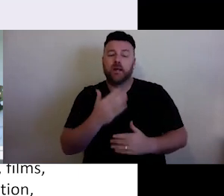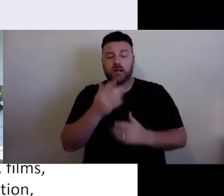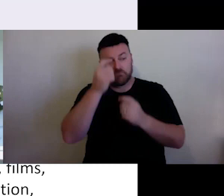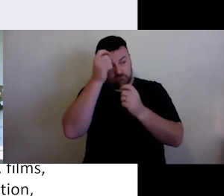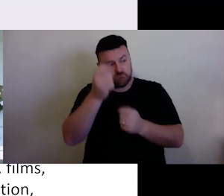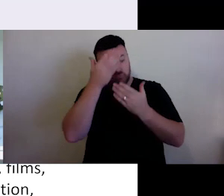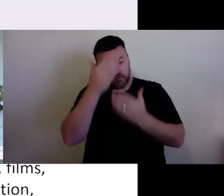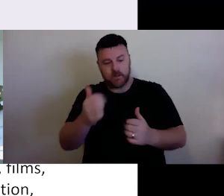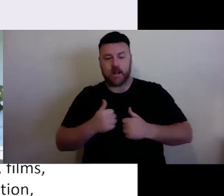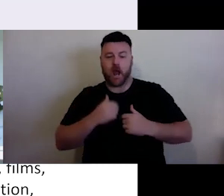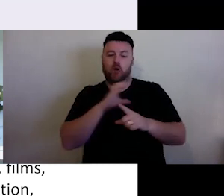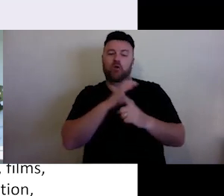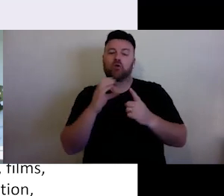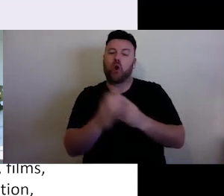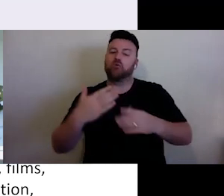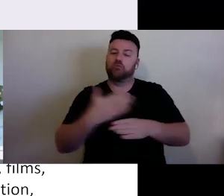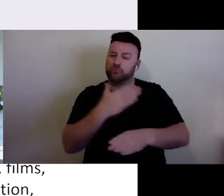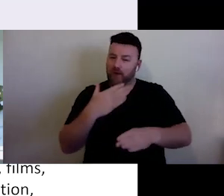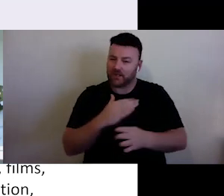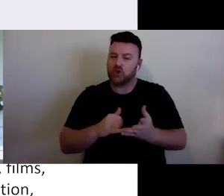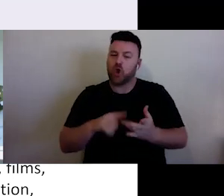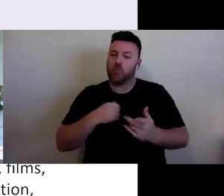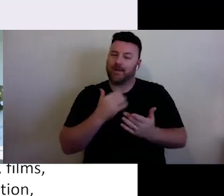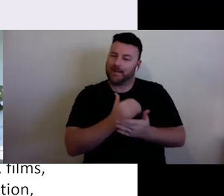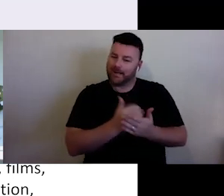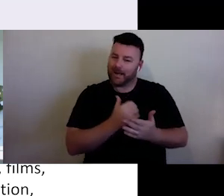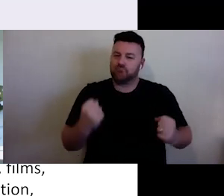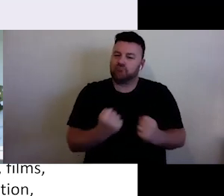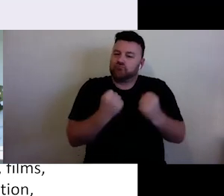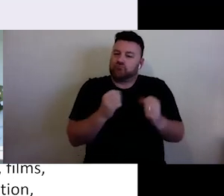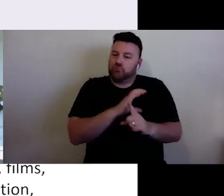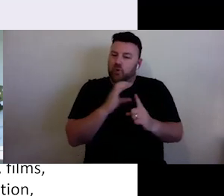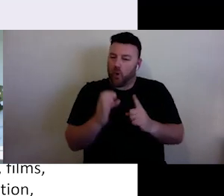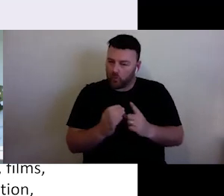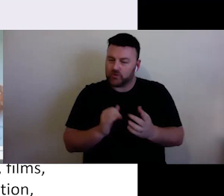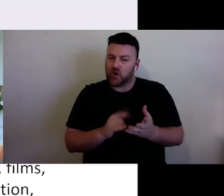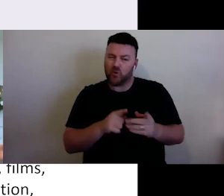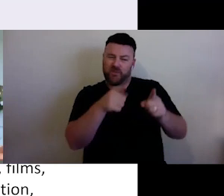practice so we can keep our culture strong." This is an example of